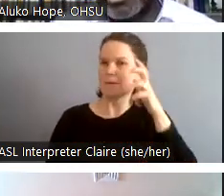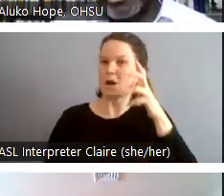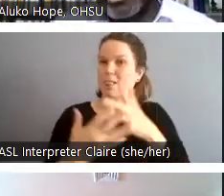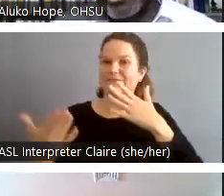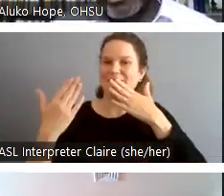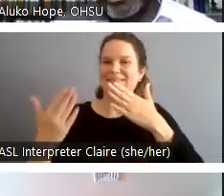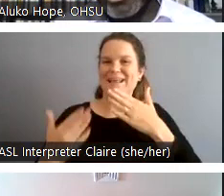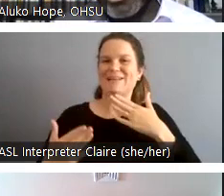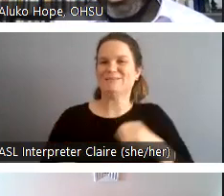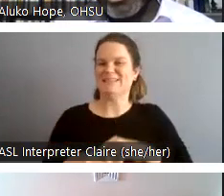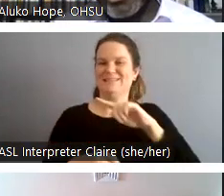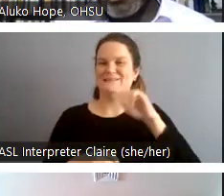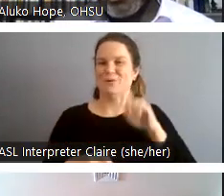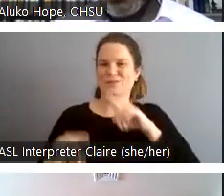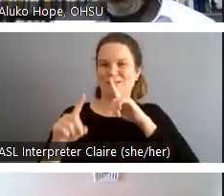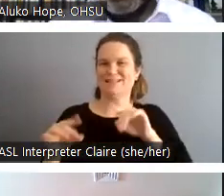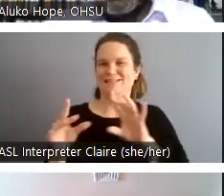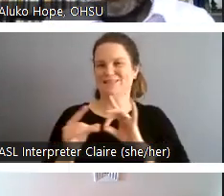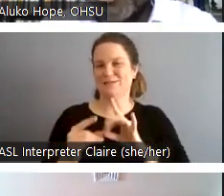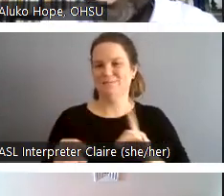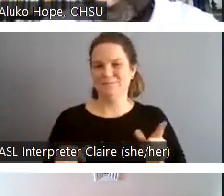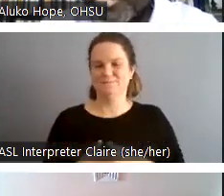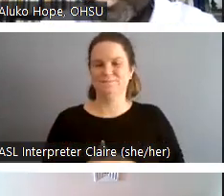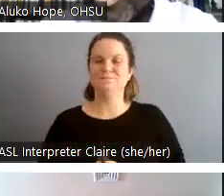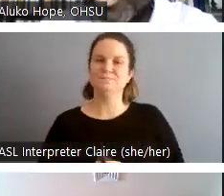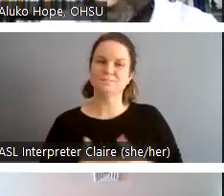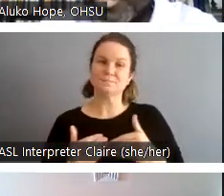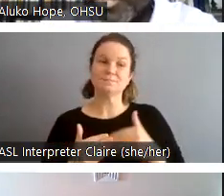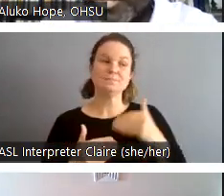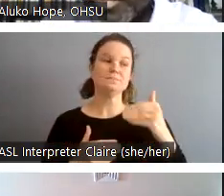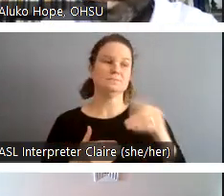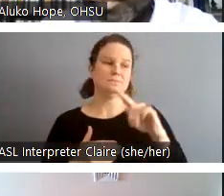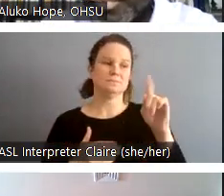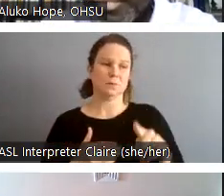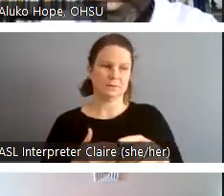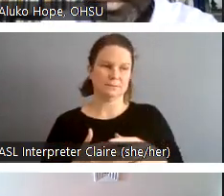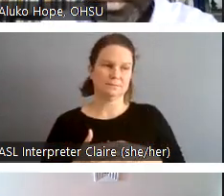our direct Q and A line, just so you know.